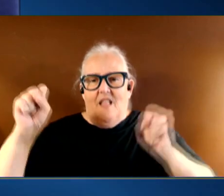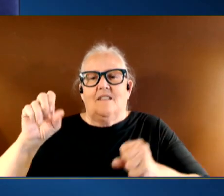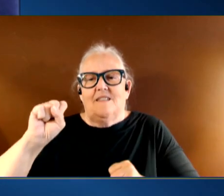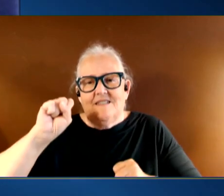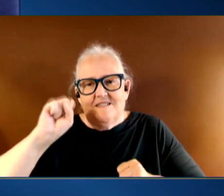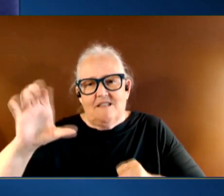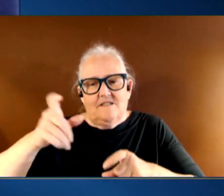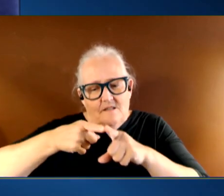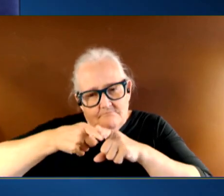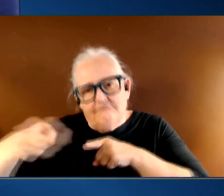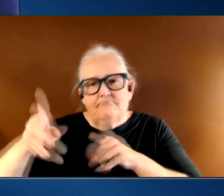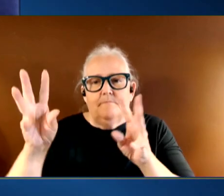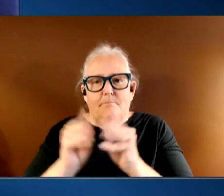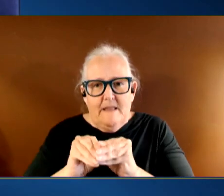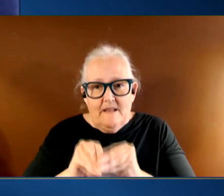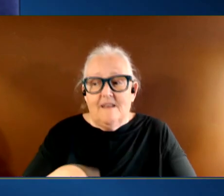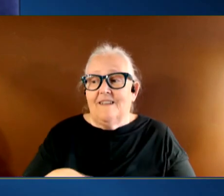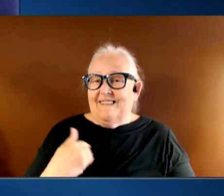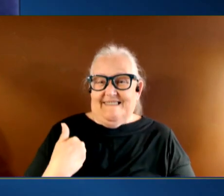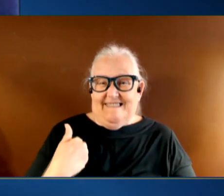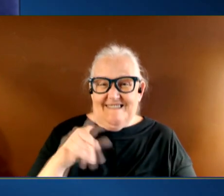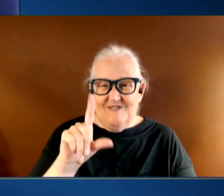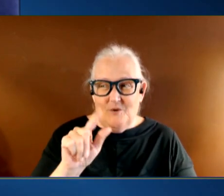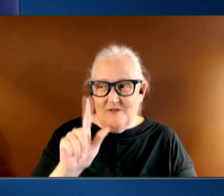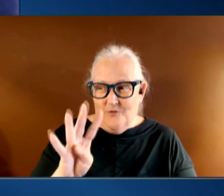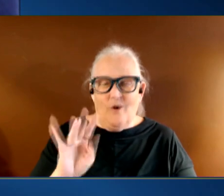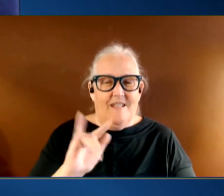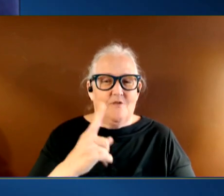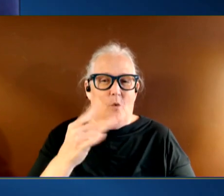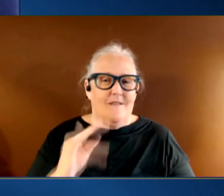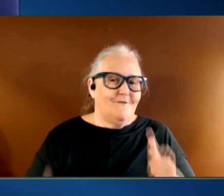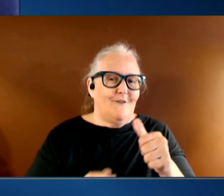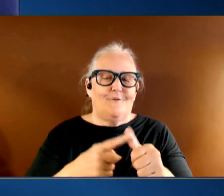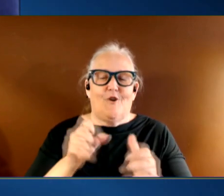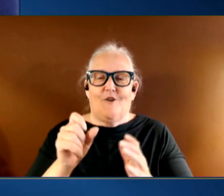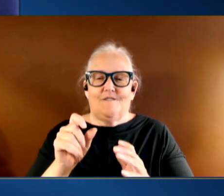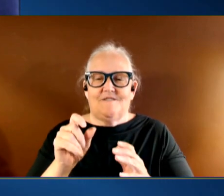in 2024, Illinois is one of the first states to have a sickle cell specific